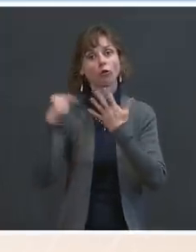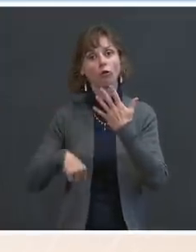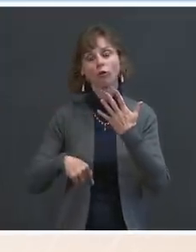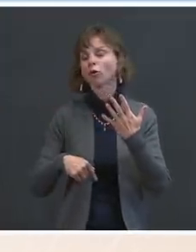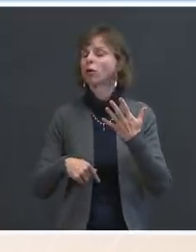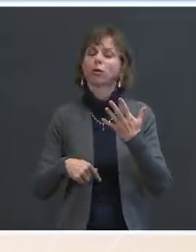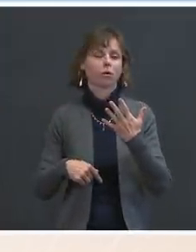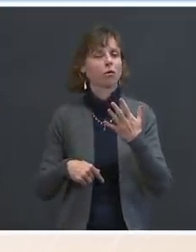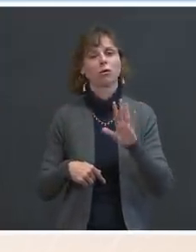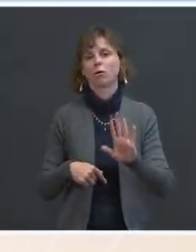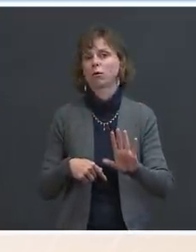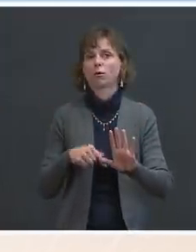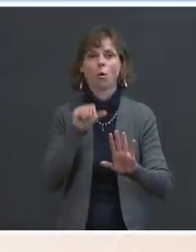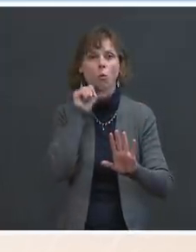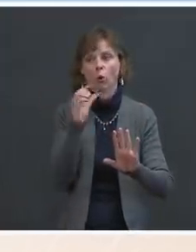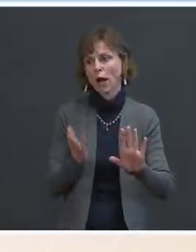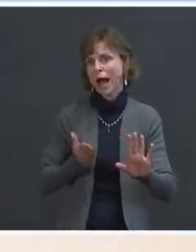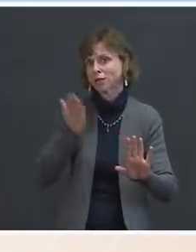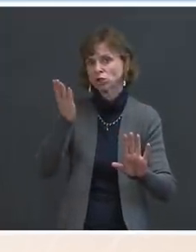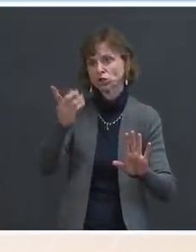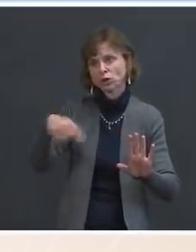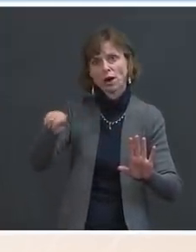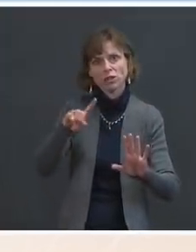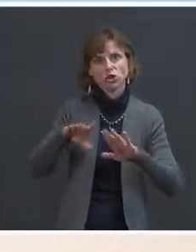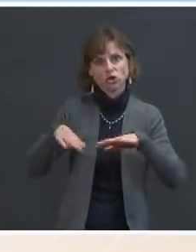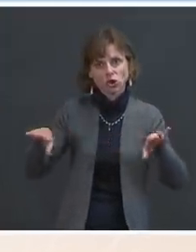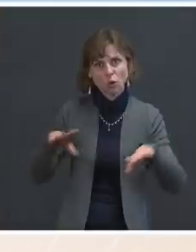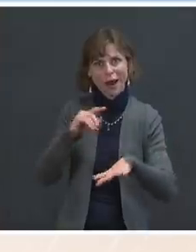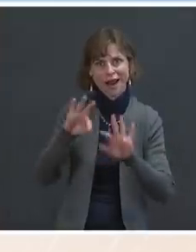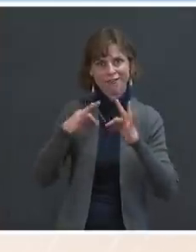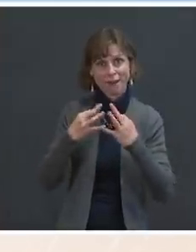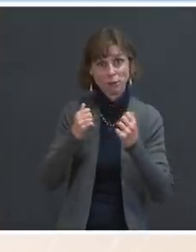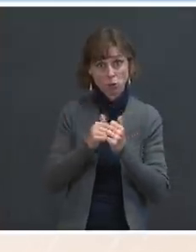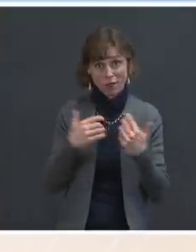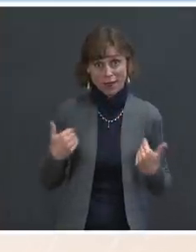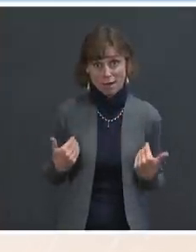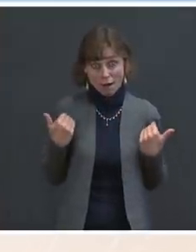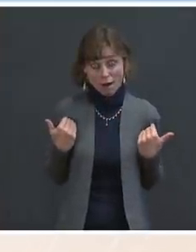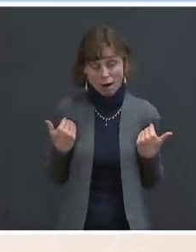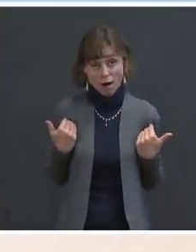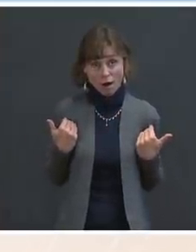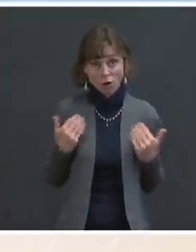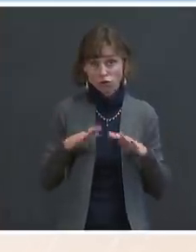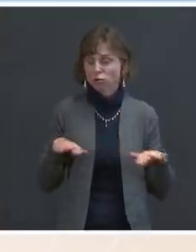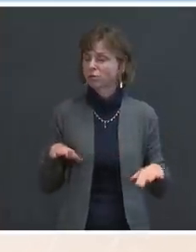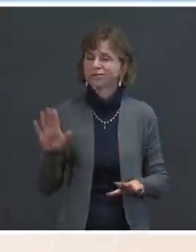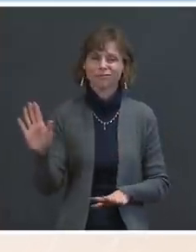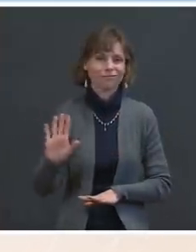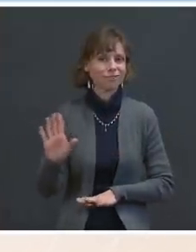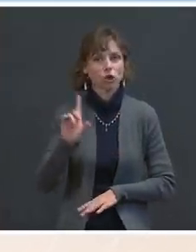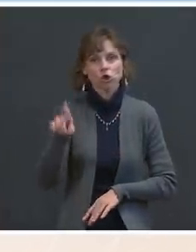especially children and families with young children, should make the dangerous trip to try and enter the U.S.